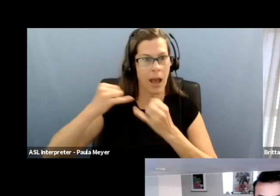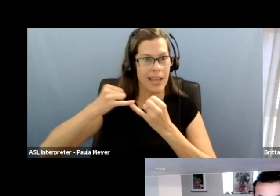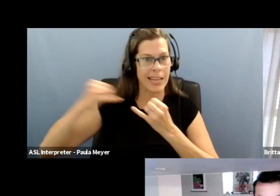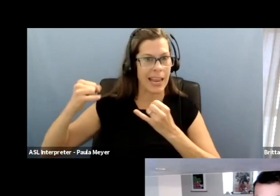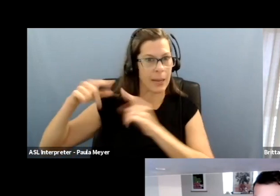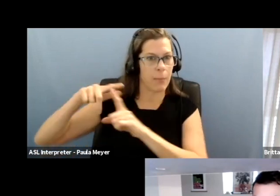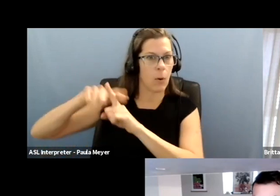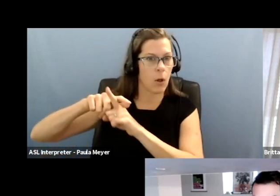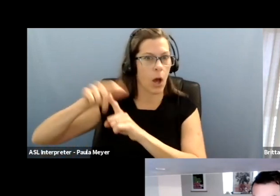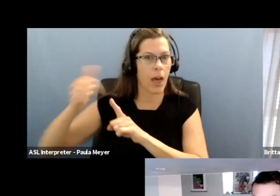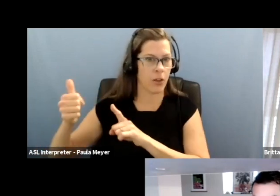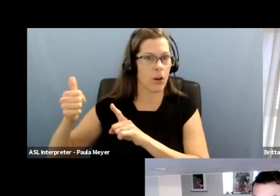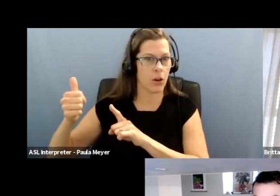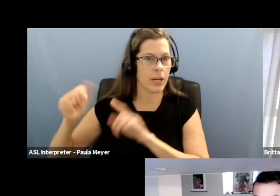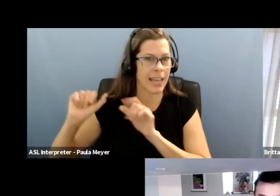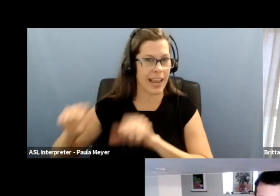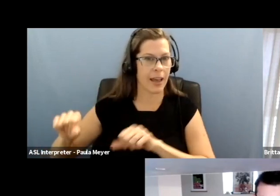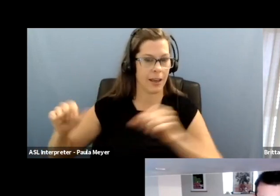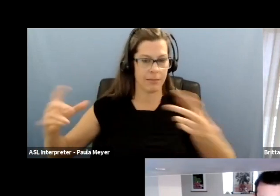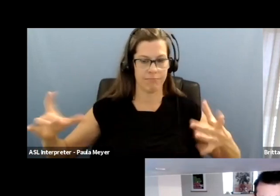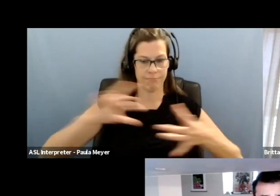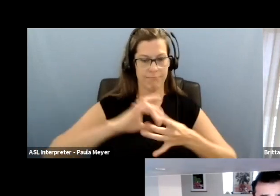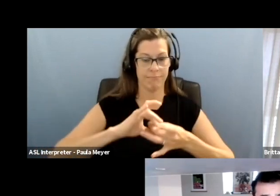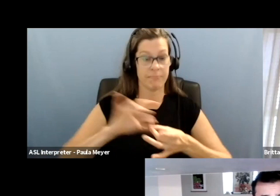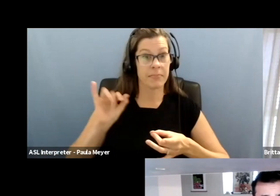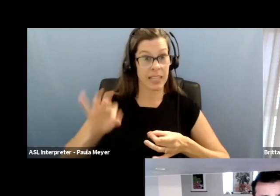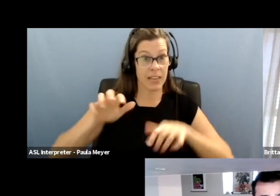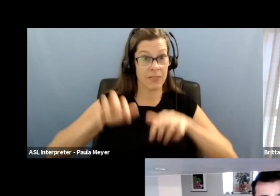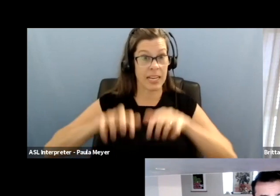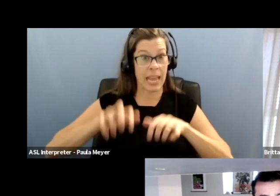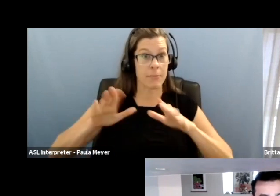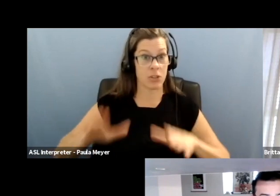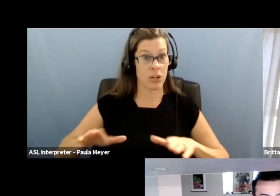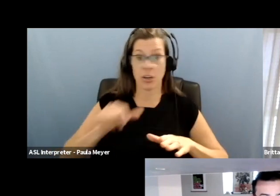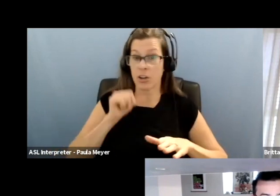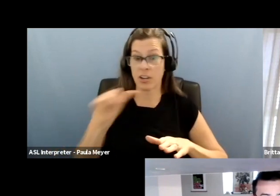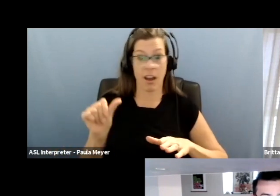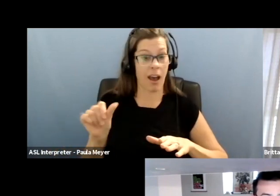If your captioner is remote, the set up is a little bit different.